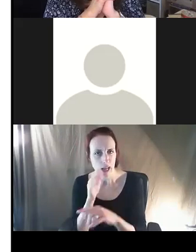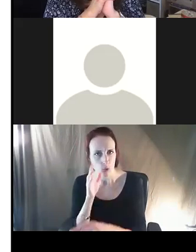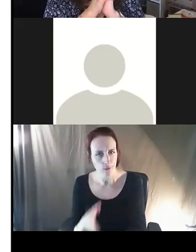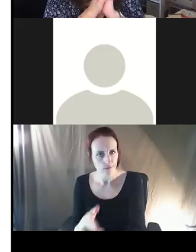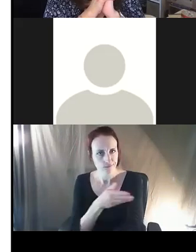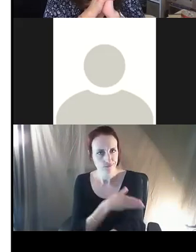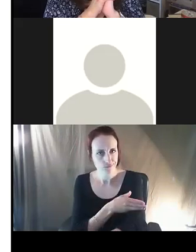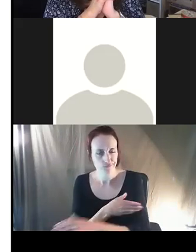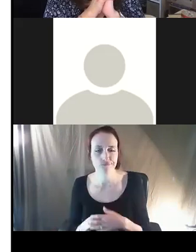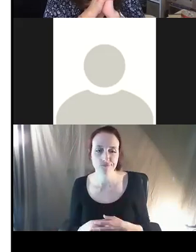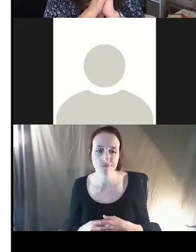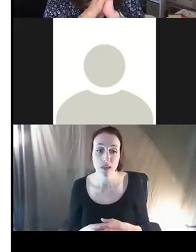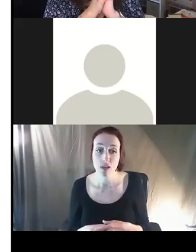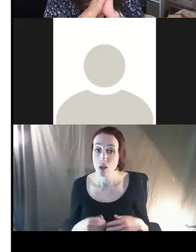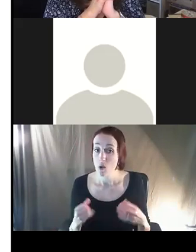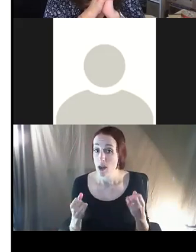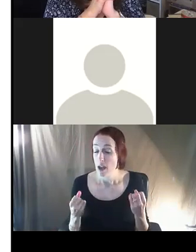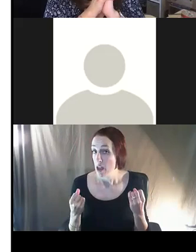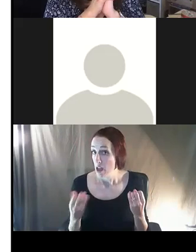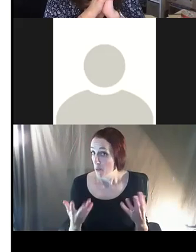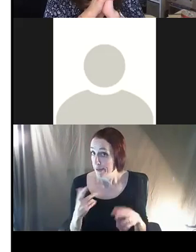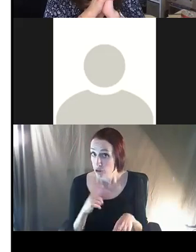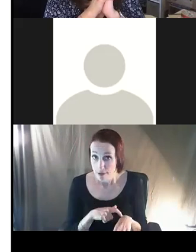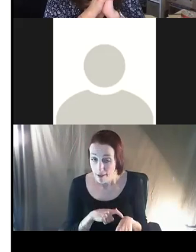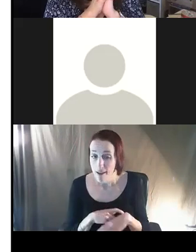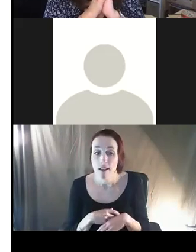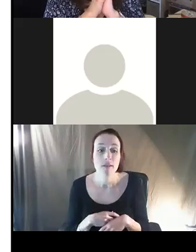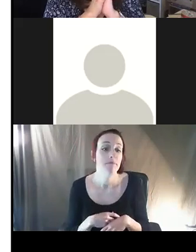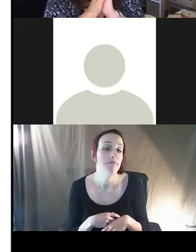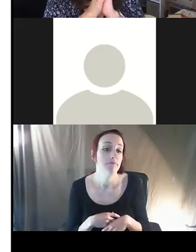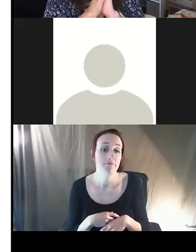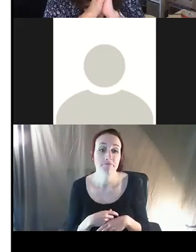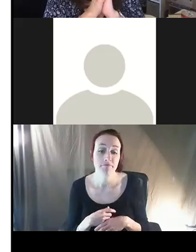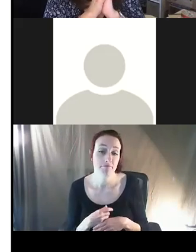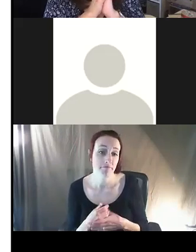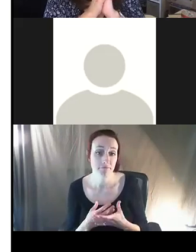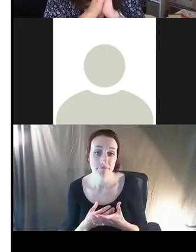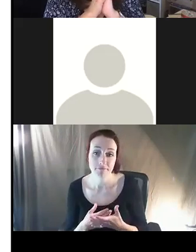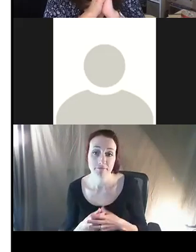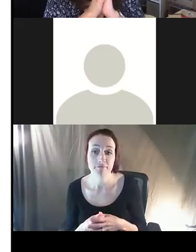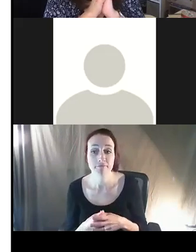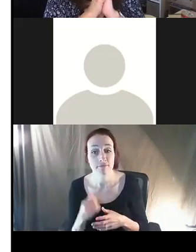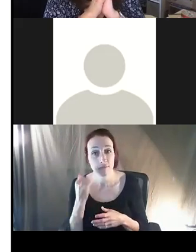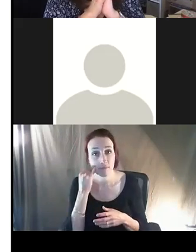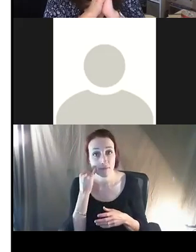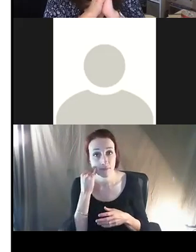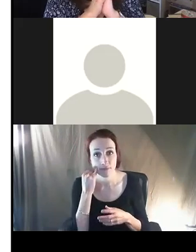How much time you implement every day to practice, if you ever done something like learn the